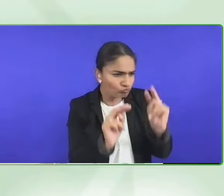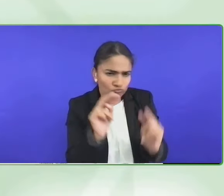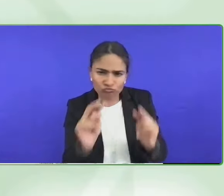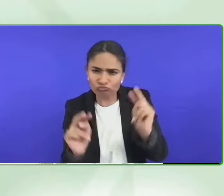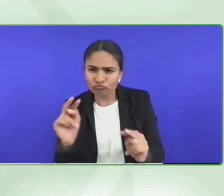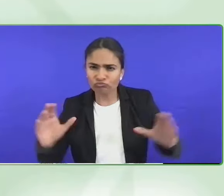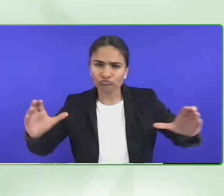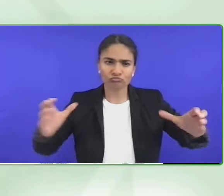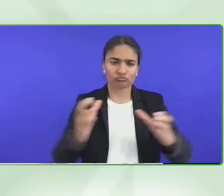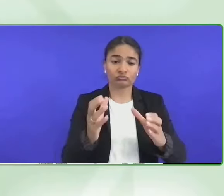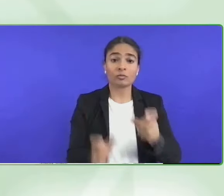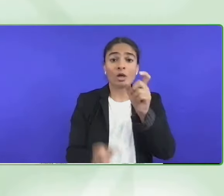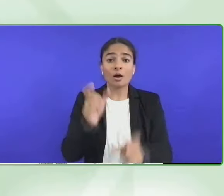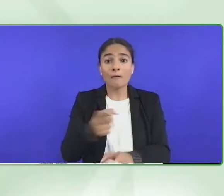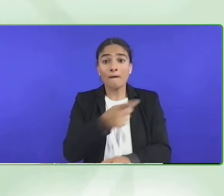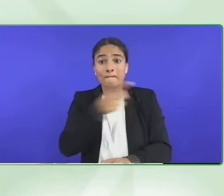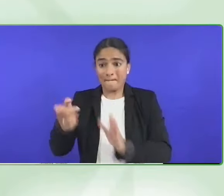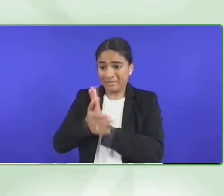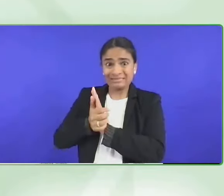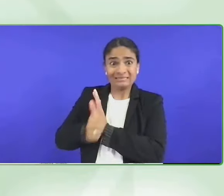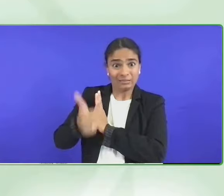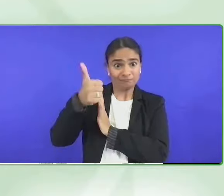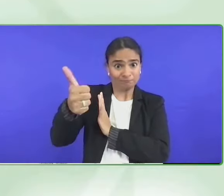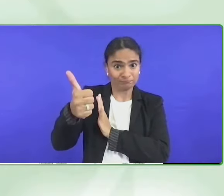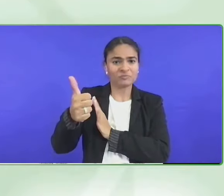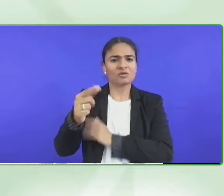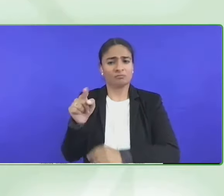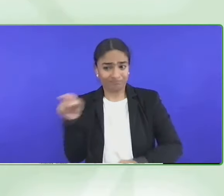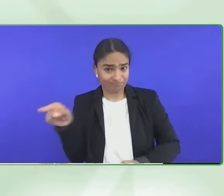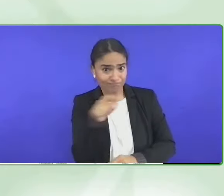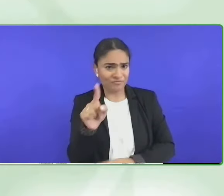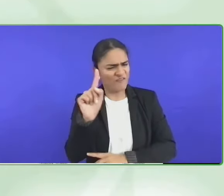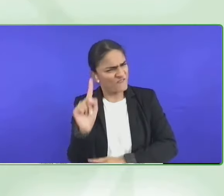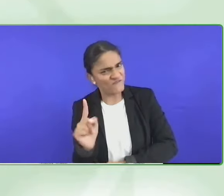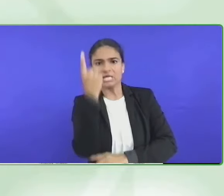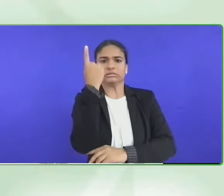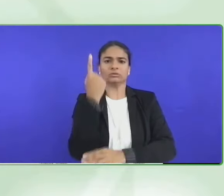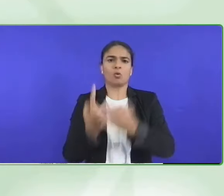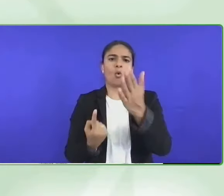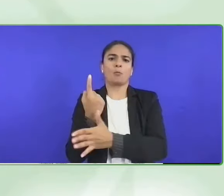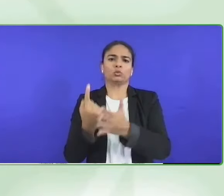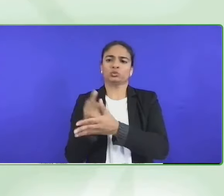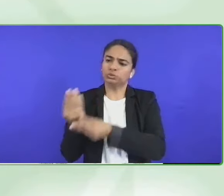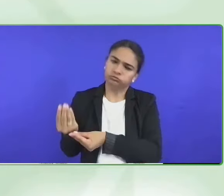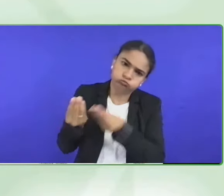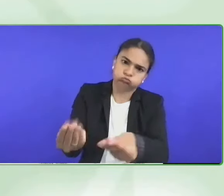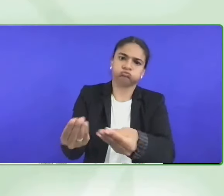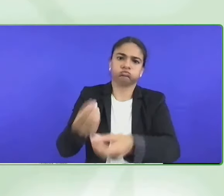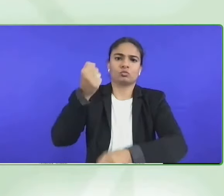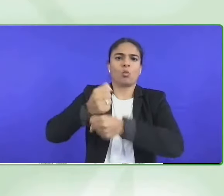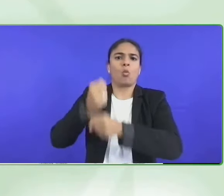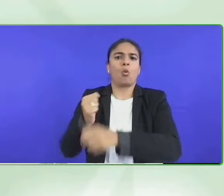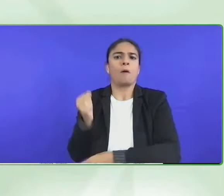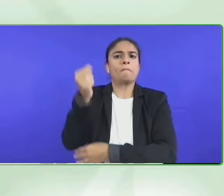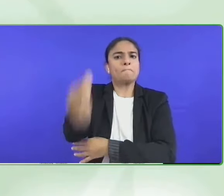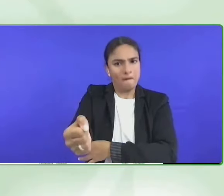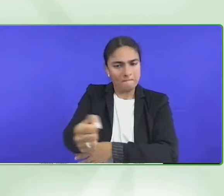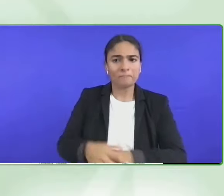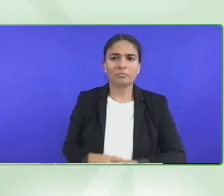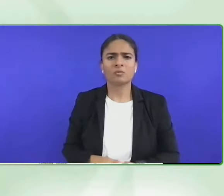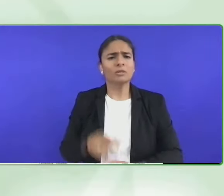Whether that be through process or policy but also through